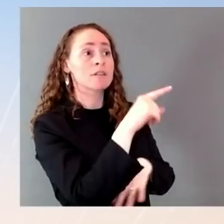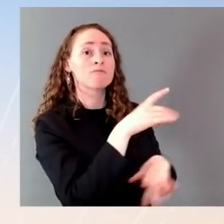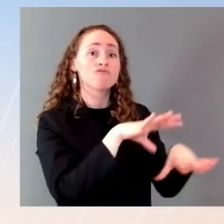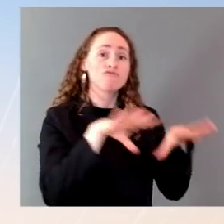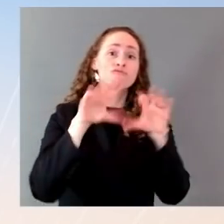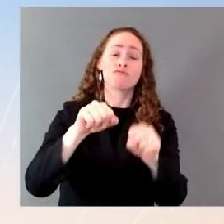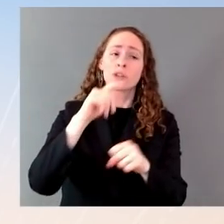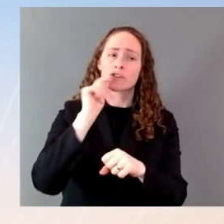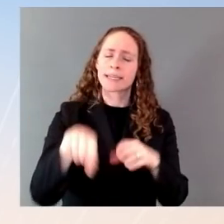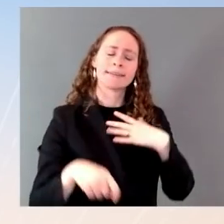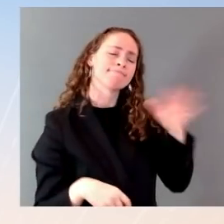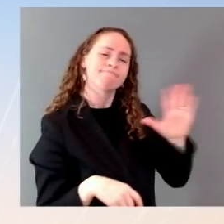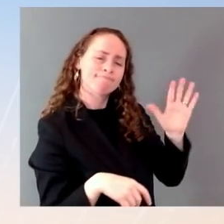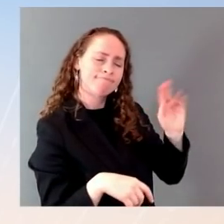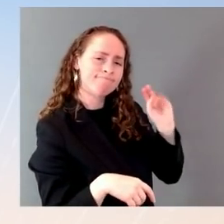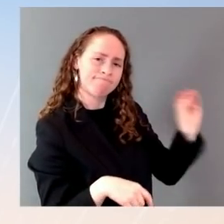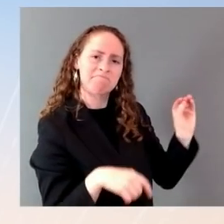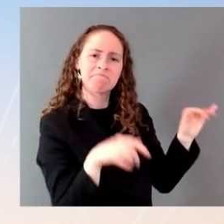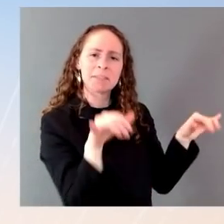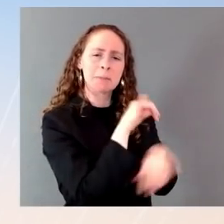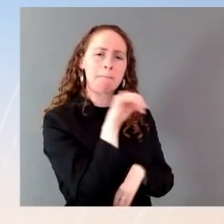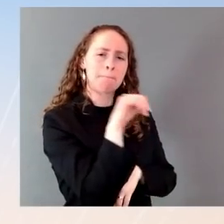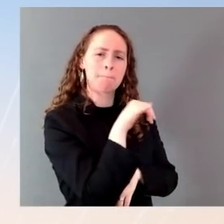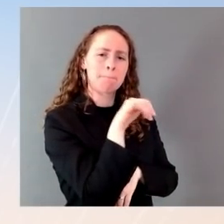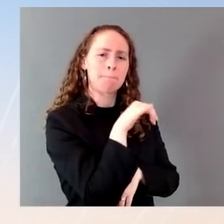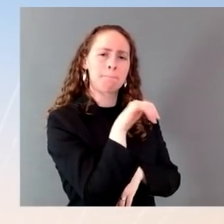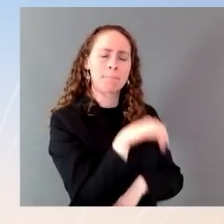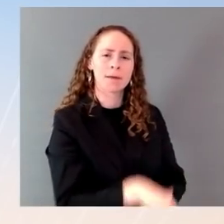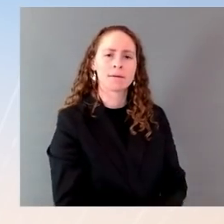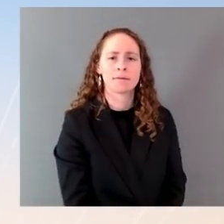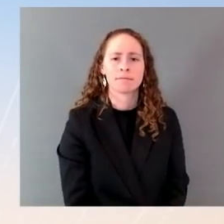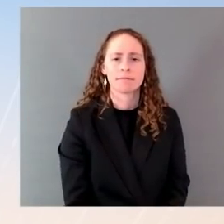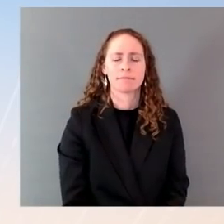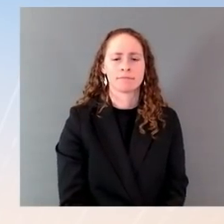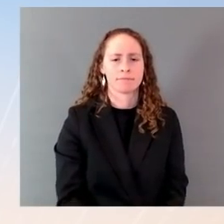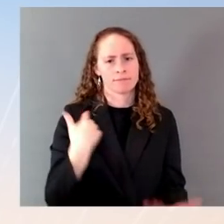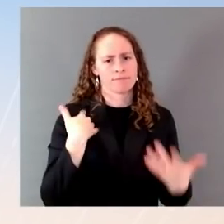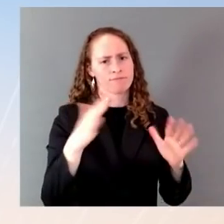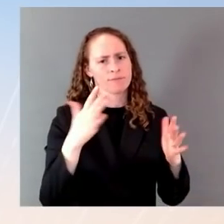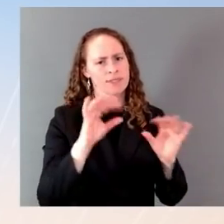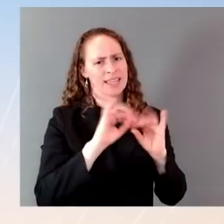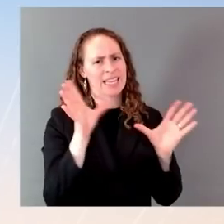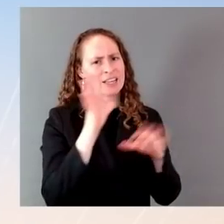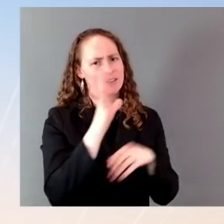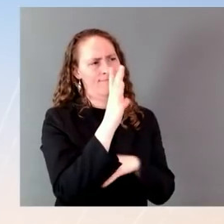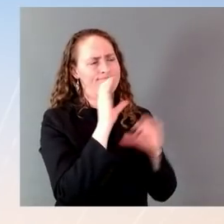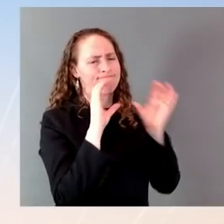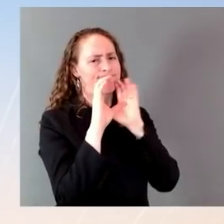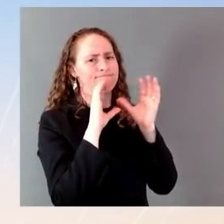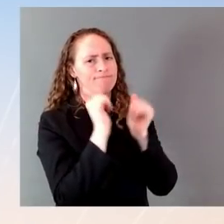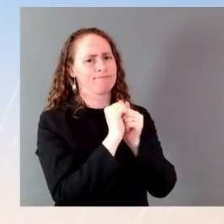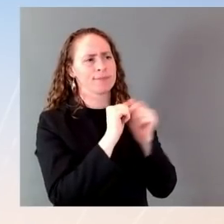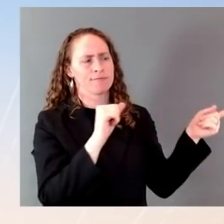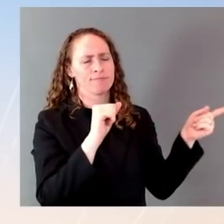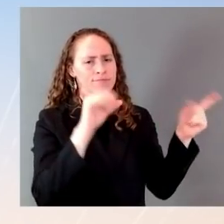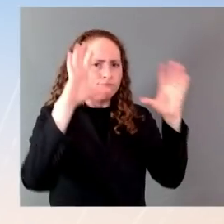And with respect to Taiwan, the sum total of the efforts we've undertaken over the course of the past eight months in the